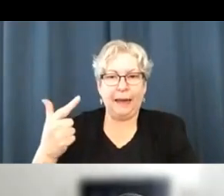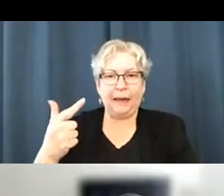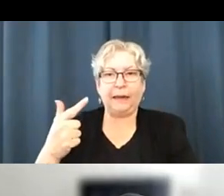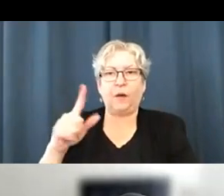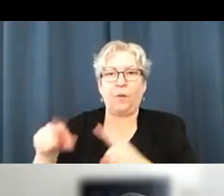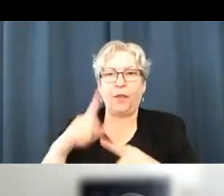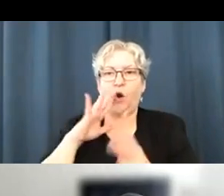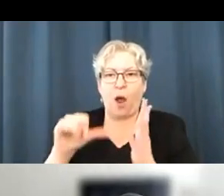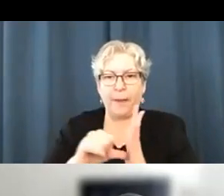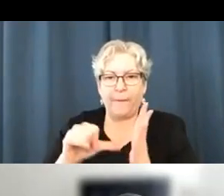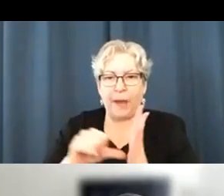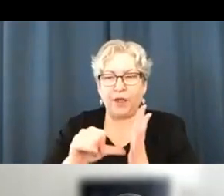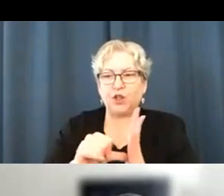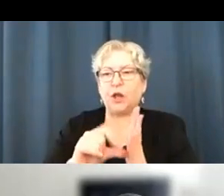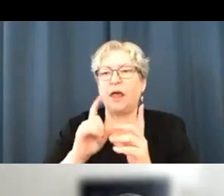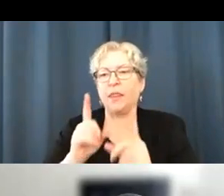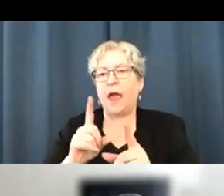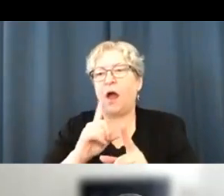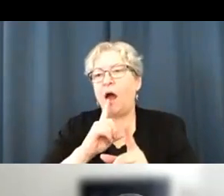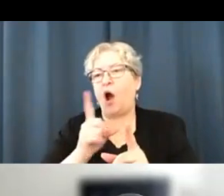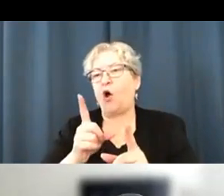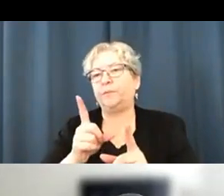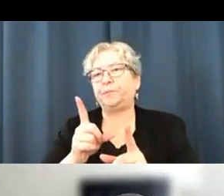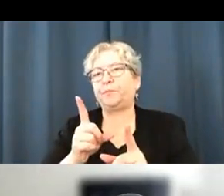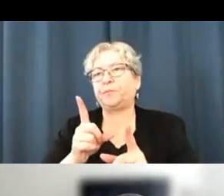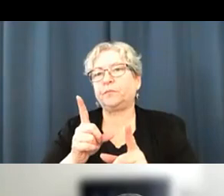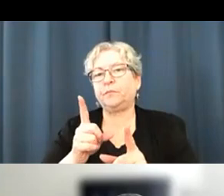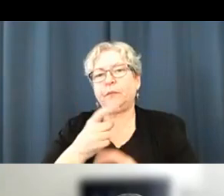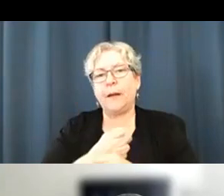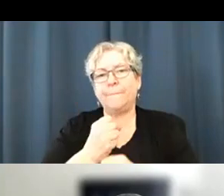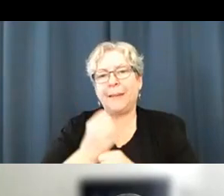and they are logically arranged in a normal way